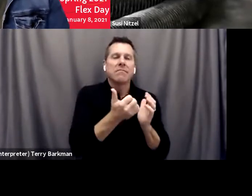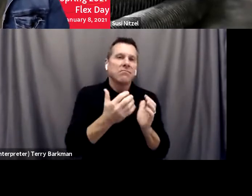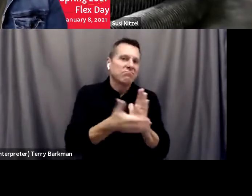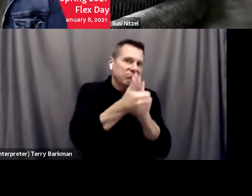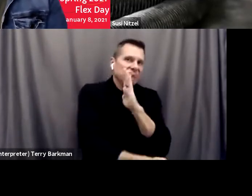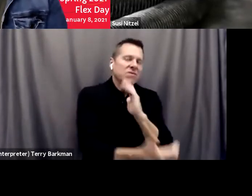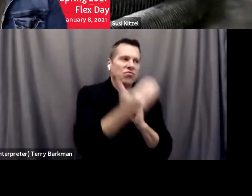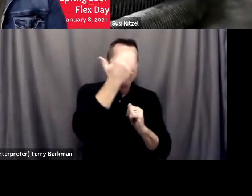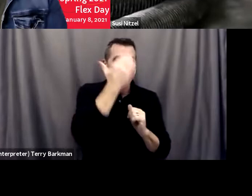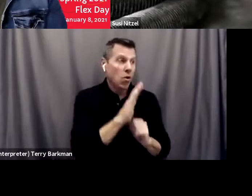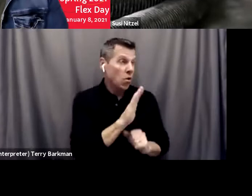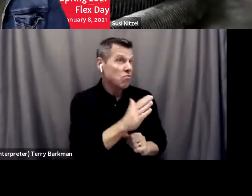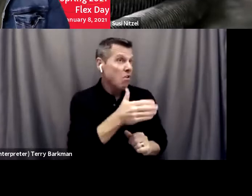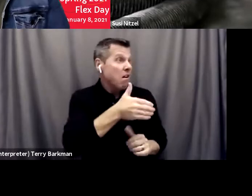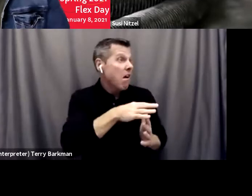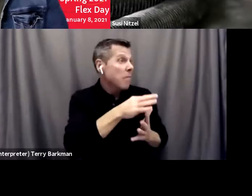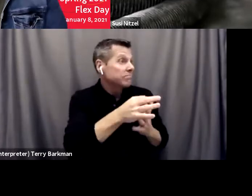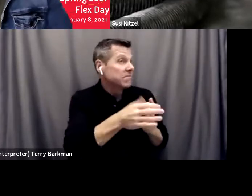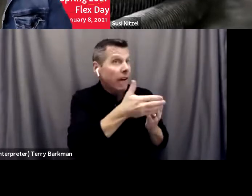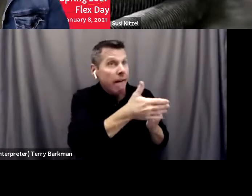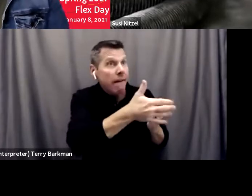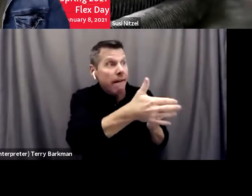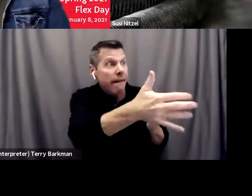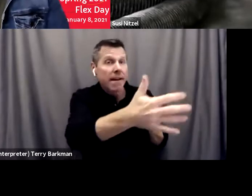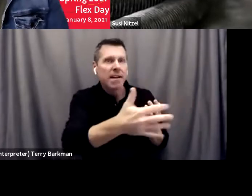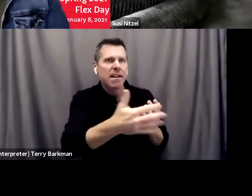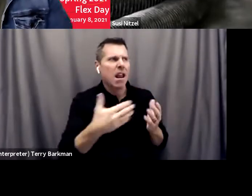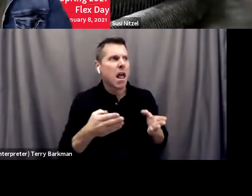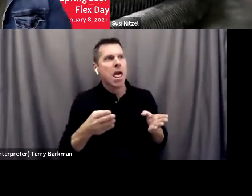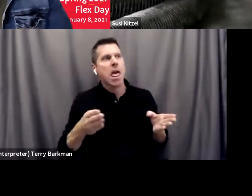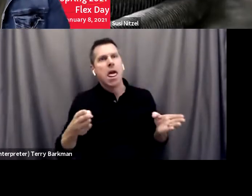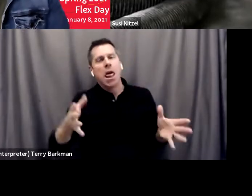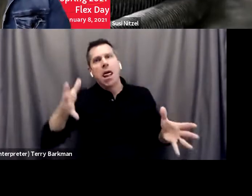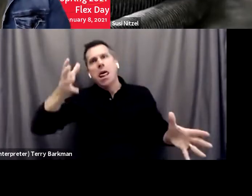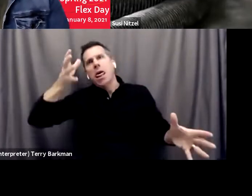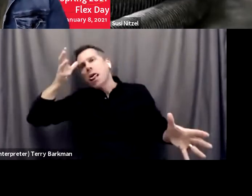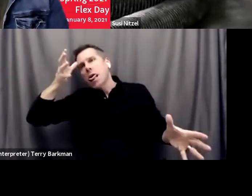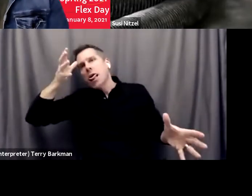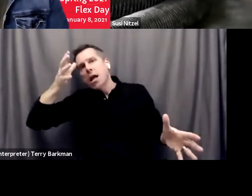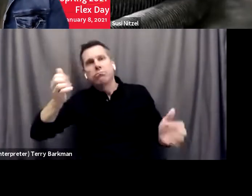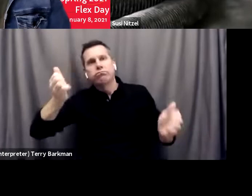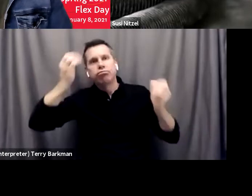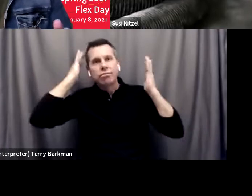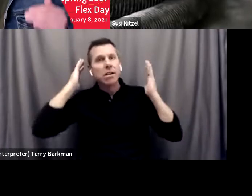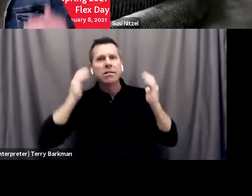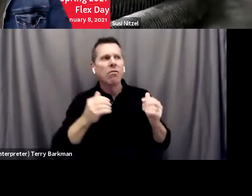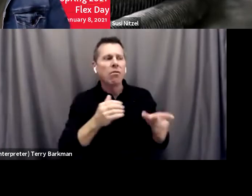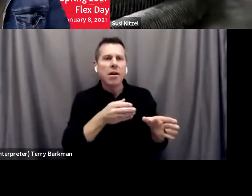their options within the career pathway. And all of the classes that are required in order to get them from, you know, from where they